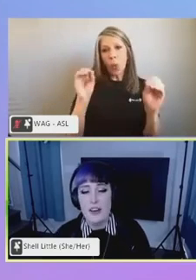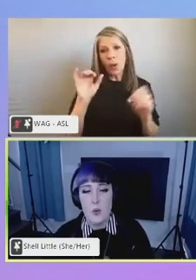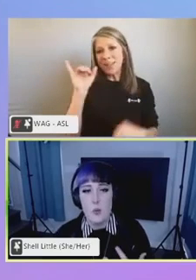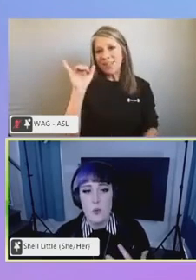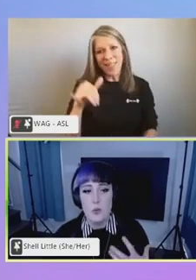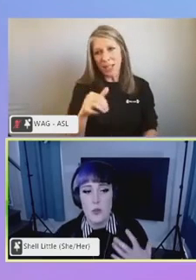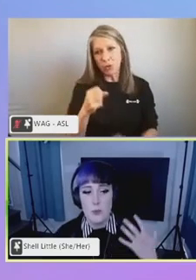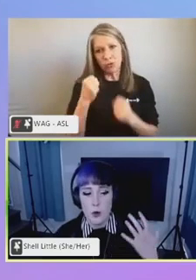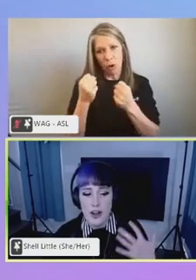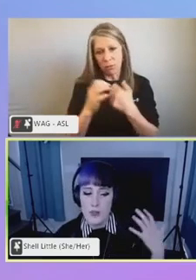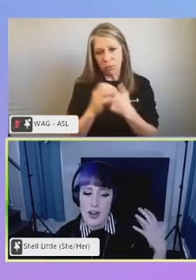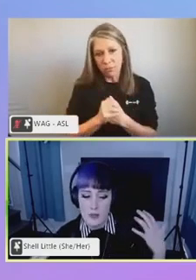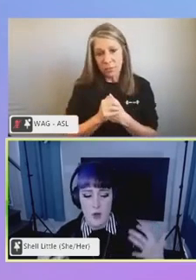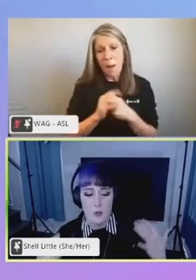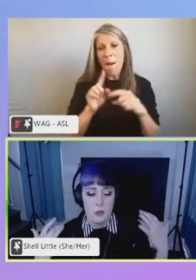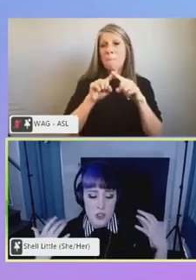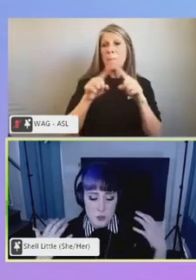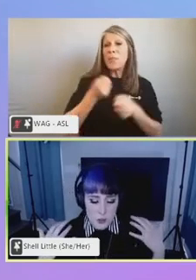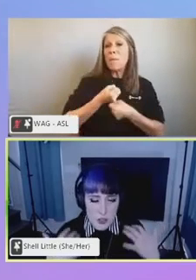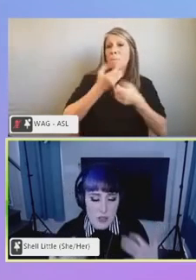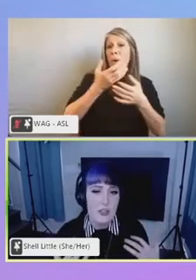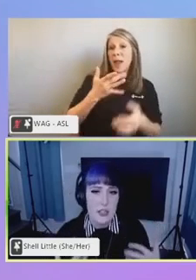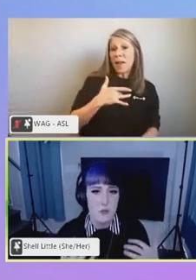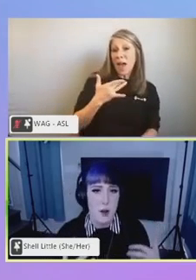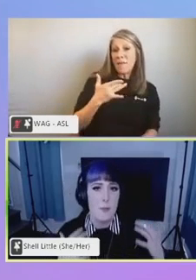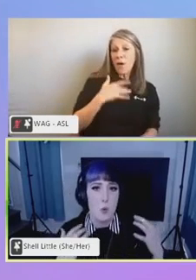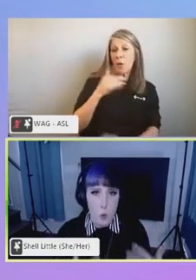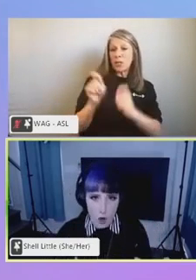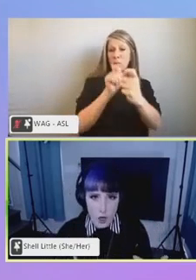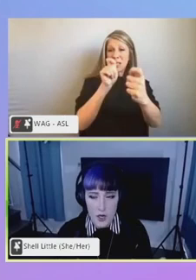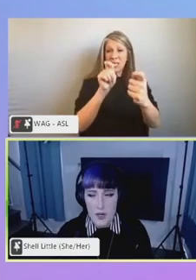especially, so how much I spoke in 2019, I think I did like 30 talks in 2019. No one